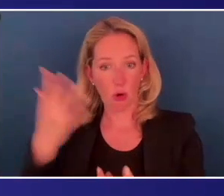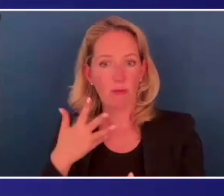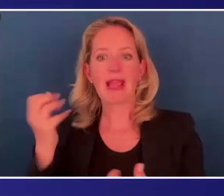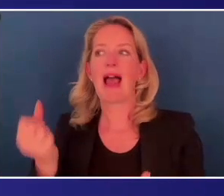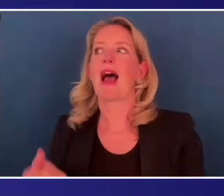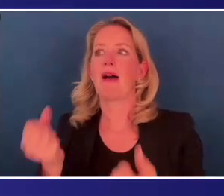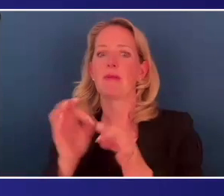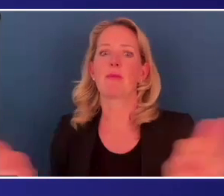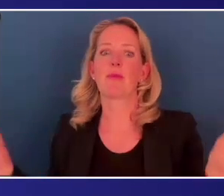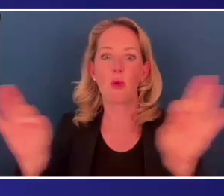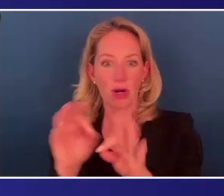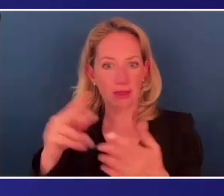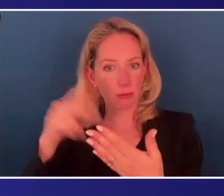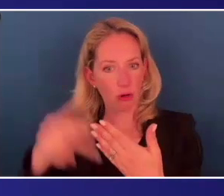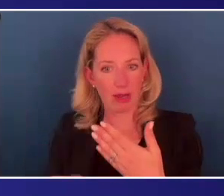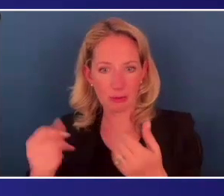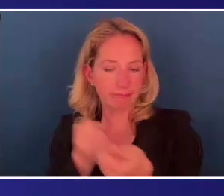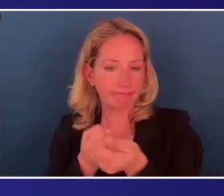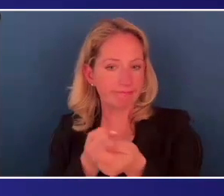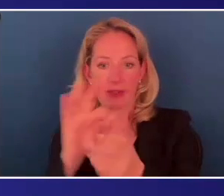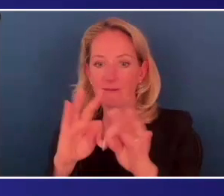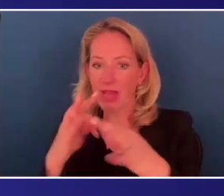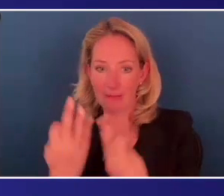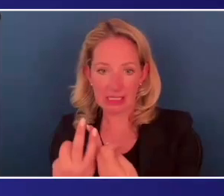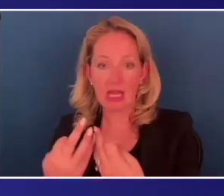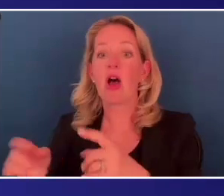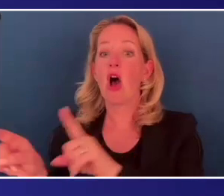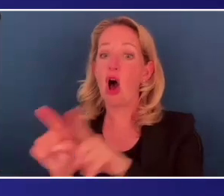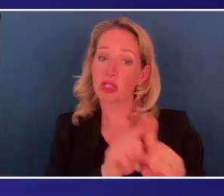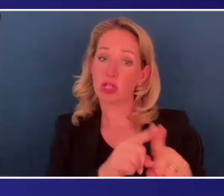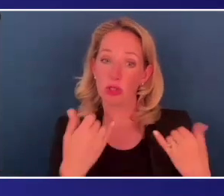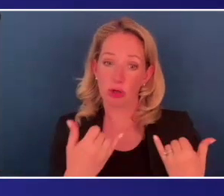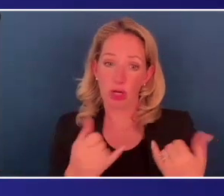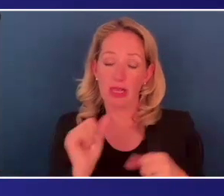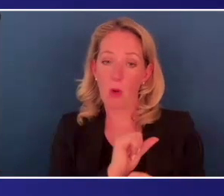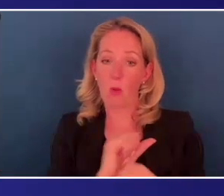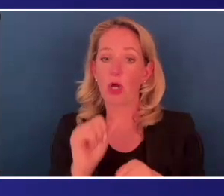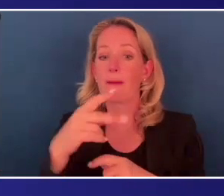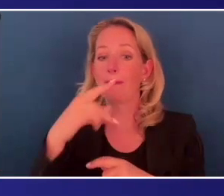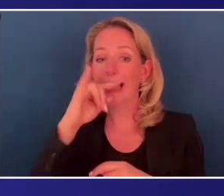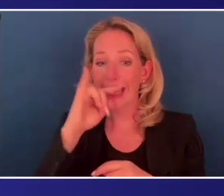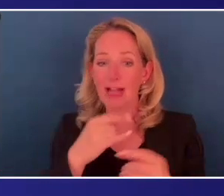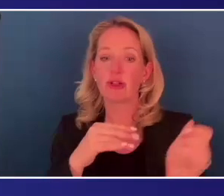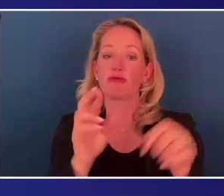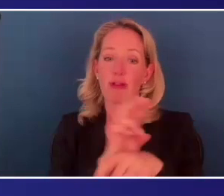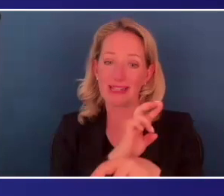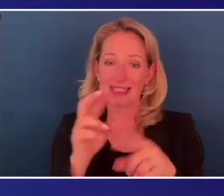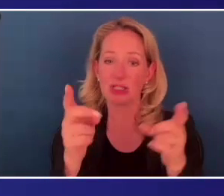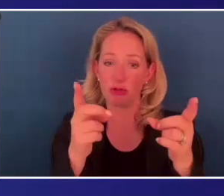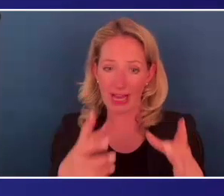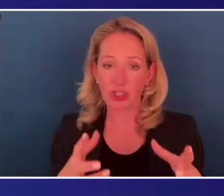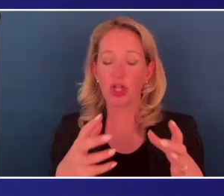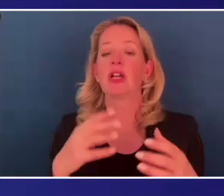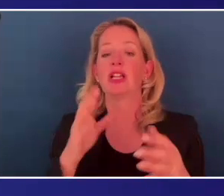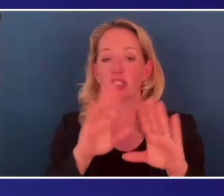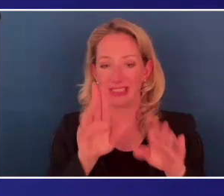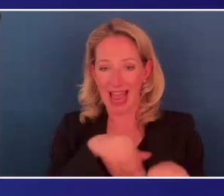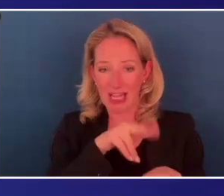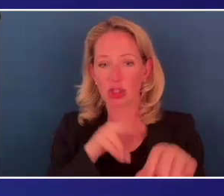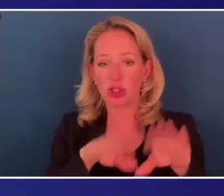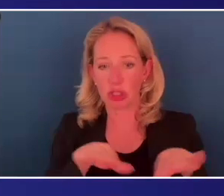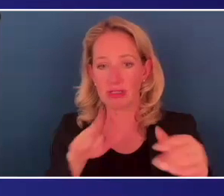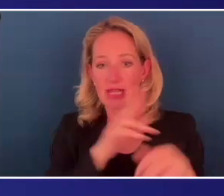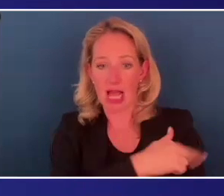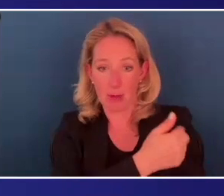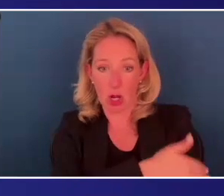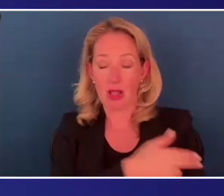I also currently work as a pediatric residency director at Children's Hospital. There's a national shortage of pediatricians, multi effect, which is multi factorial.